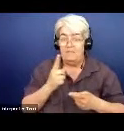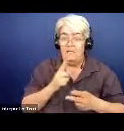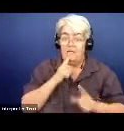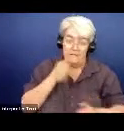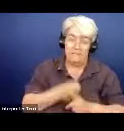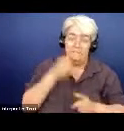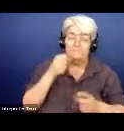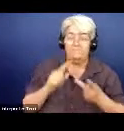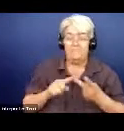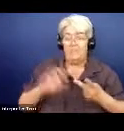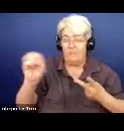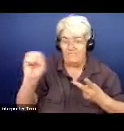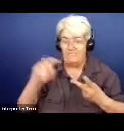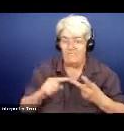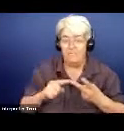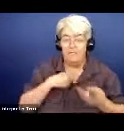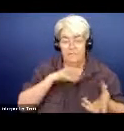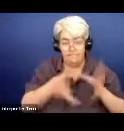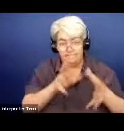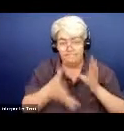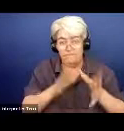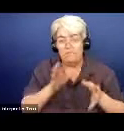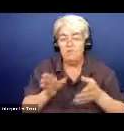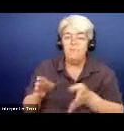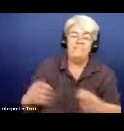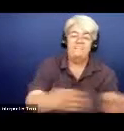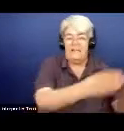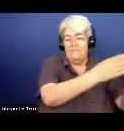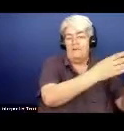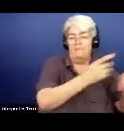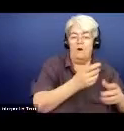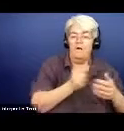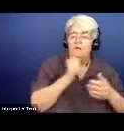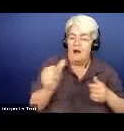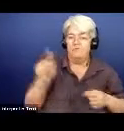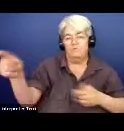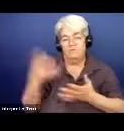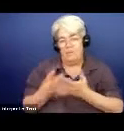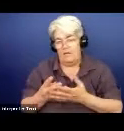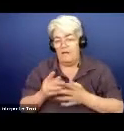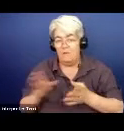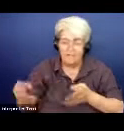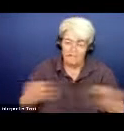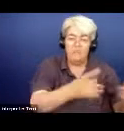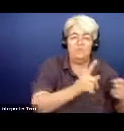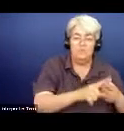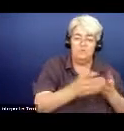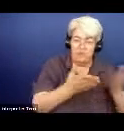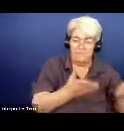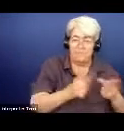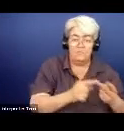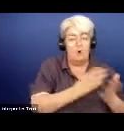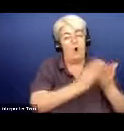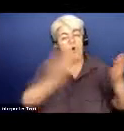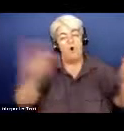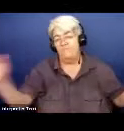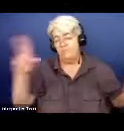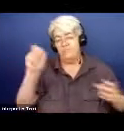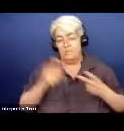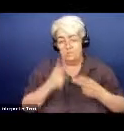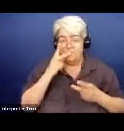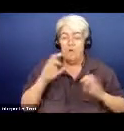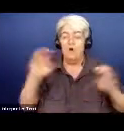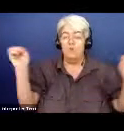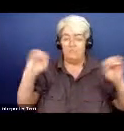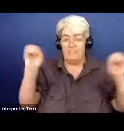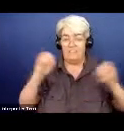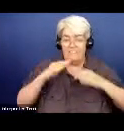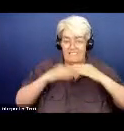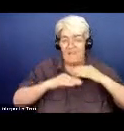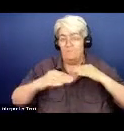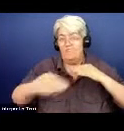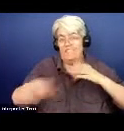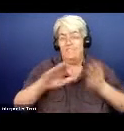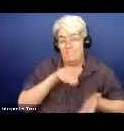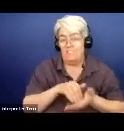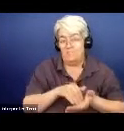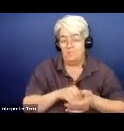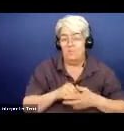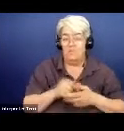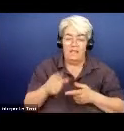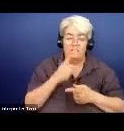to pure supports. We're making sure to reflect them into system. That might be a secure facility.